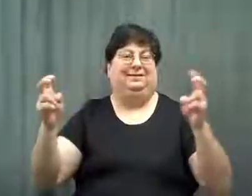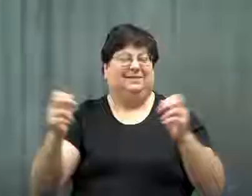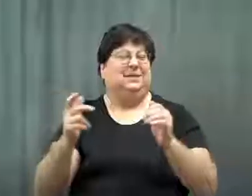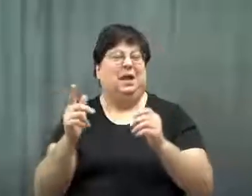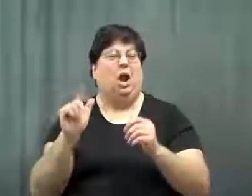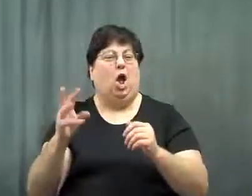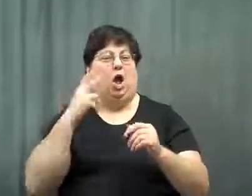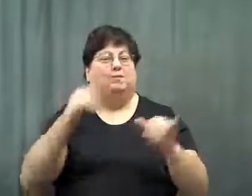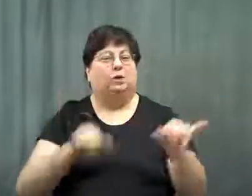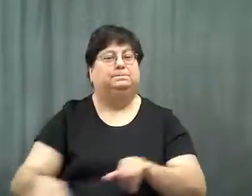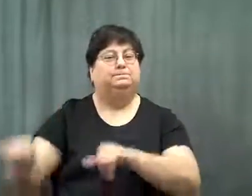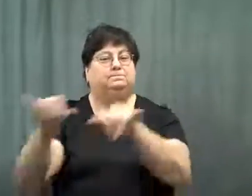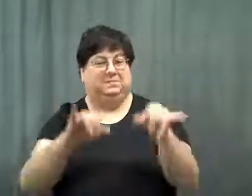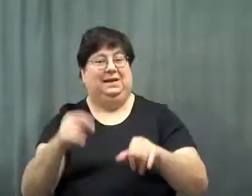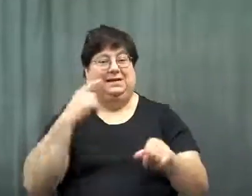This law standardized the holidays.